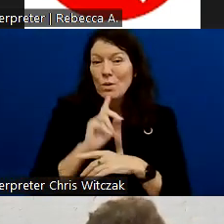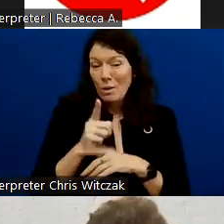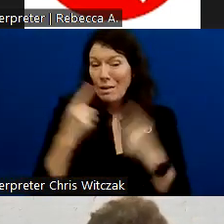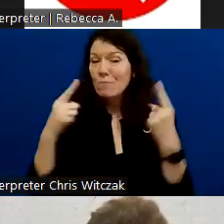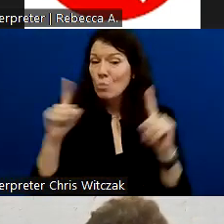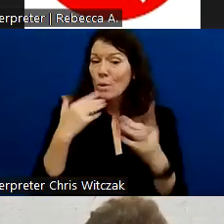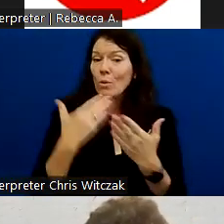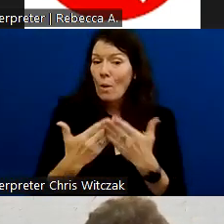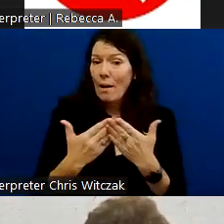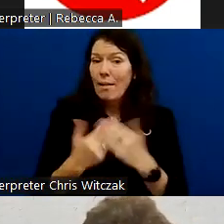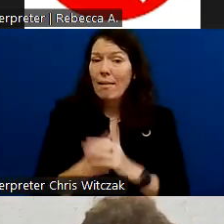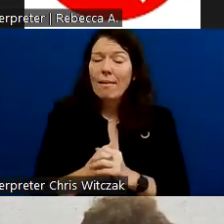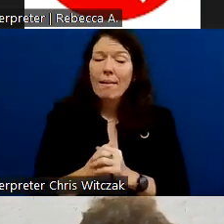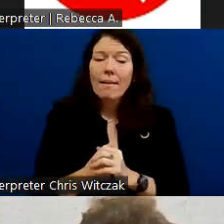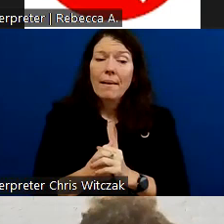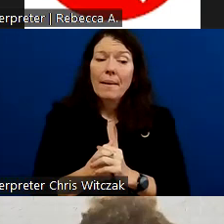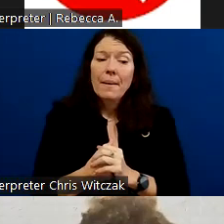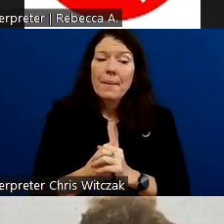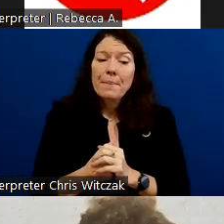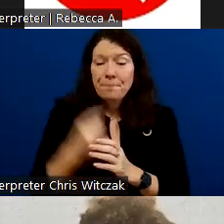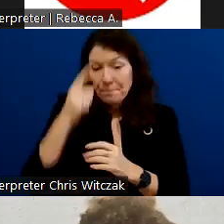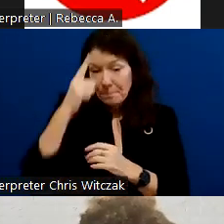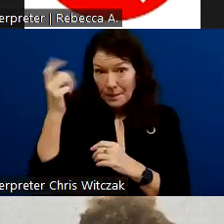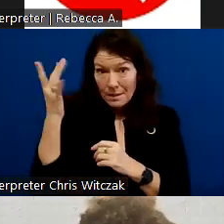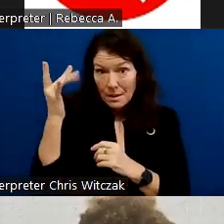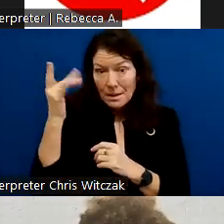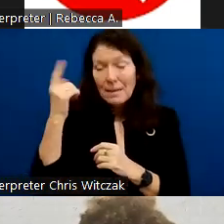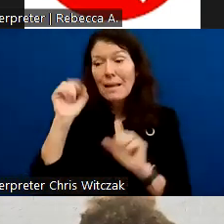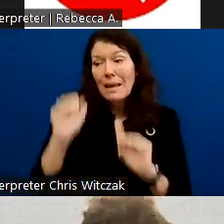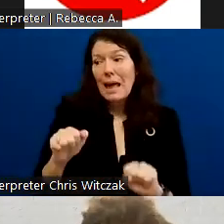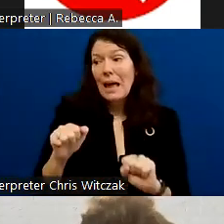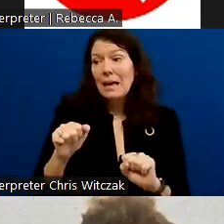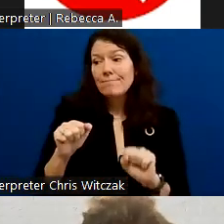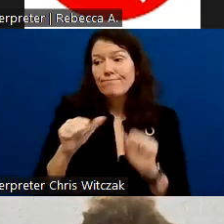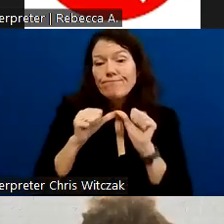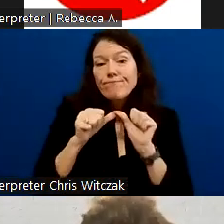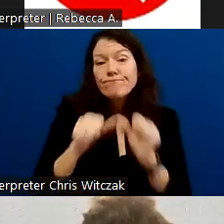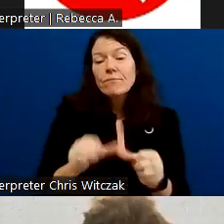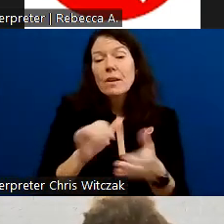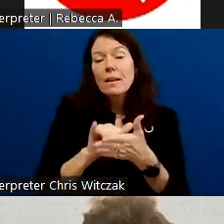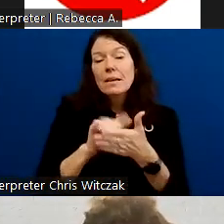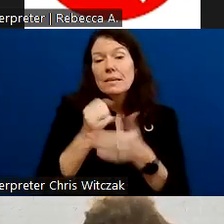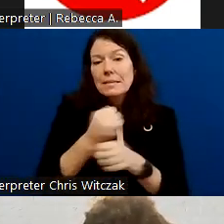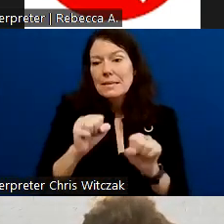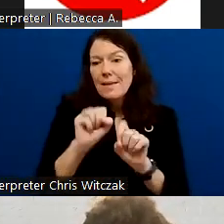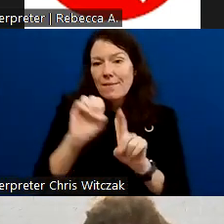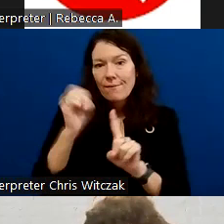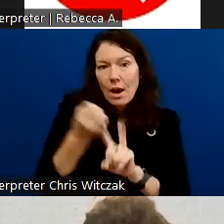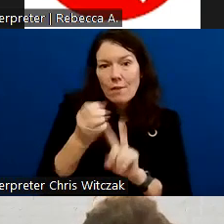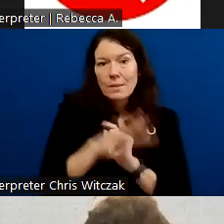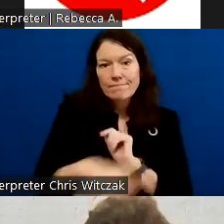them because then they're able to maintain that environment on site while at the same